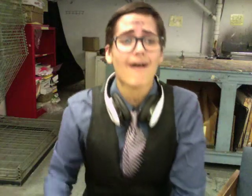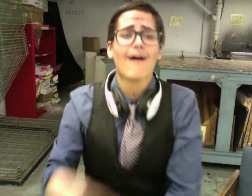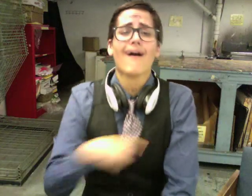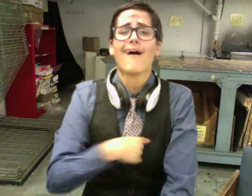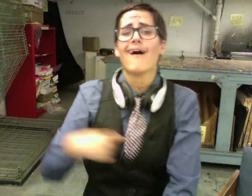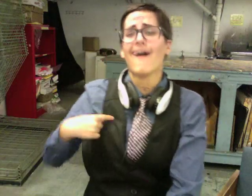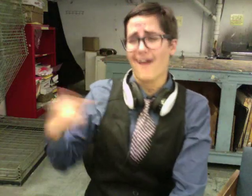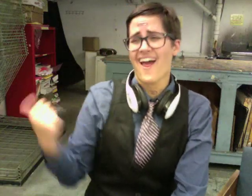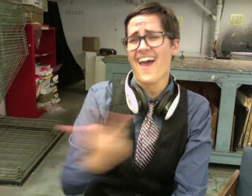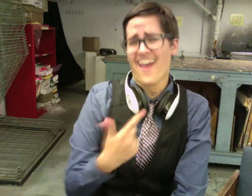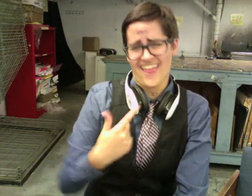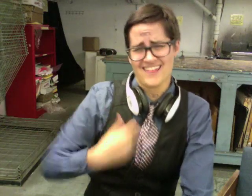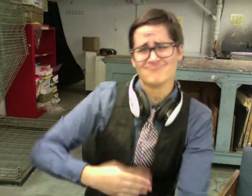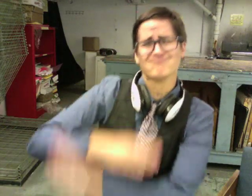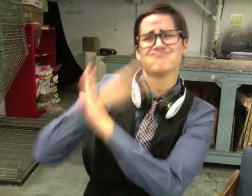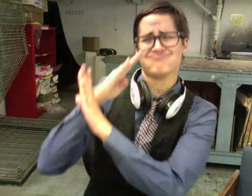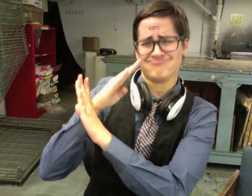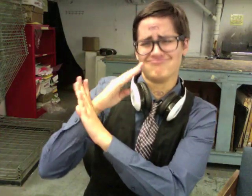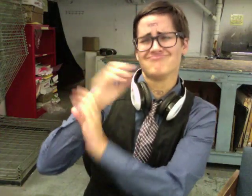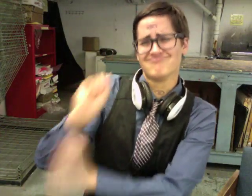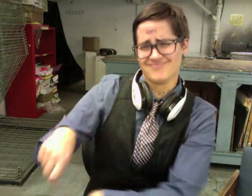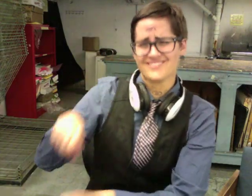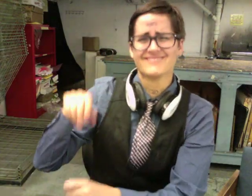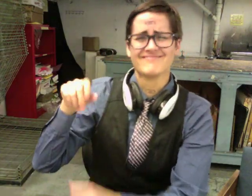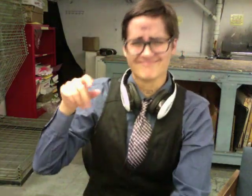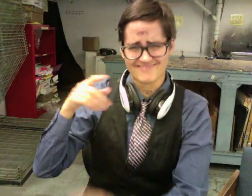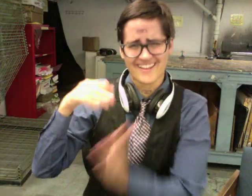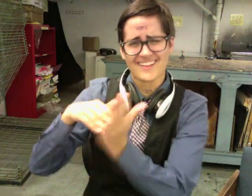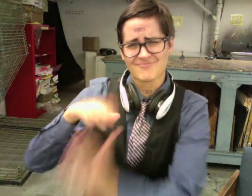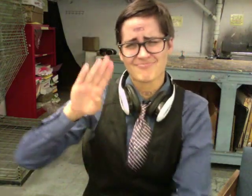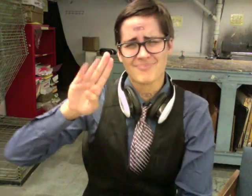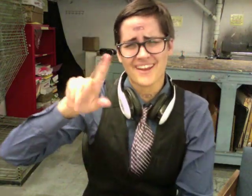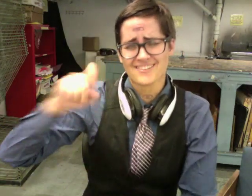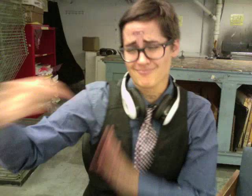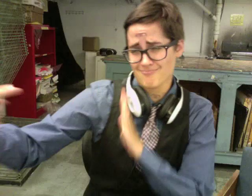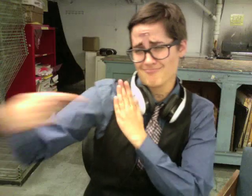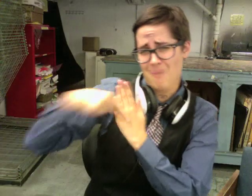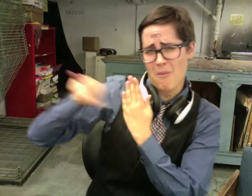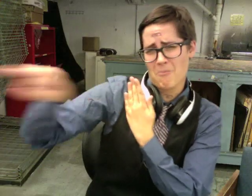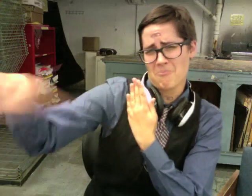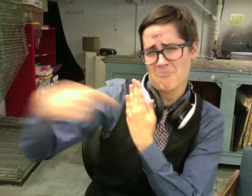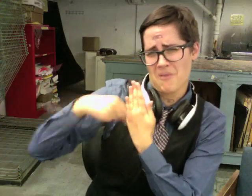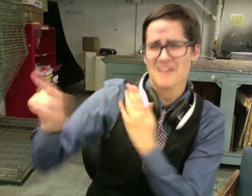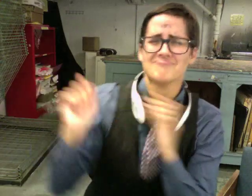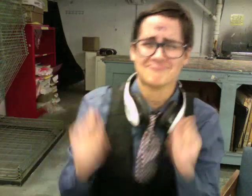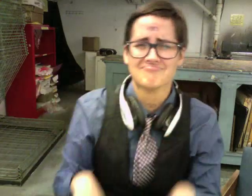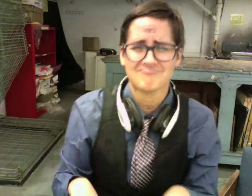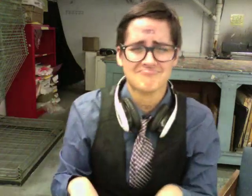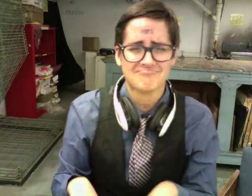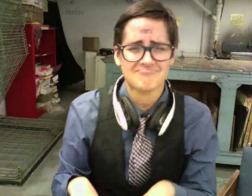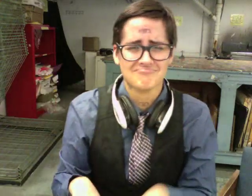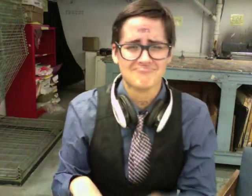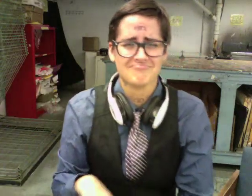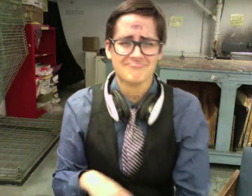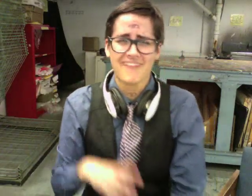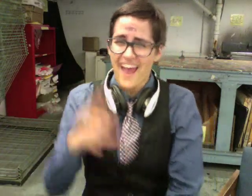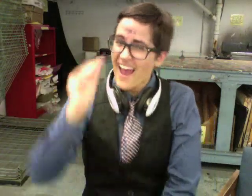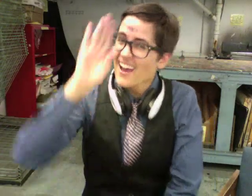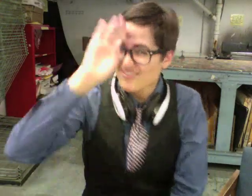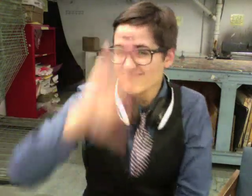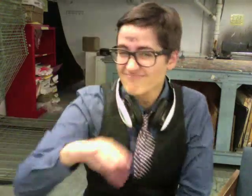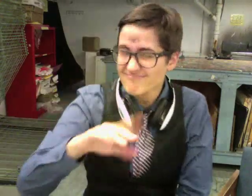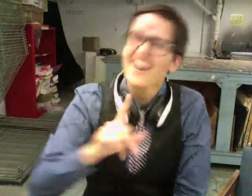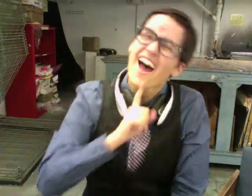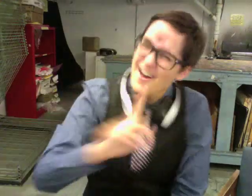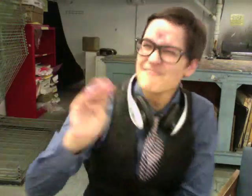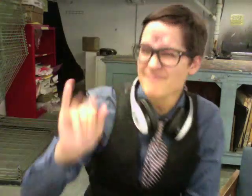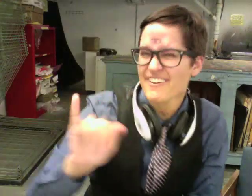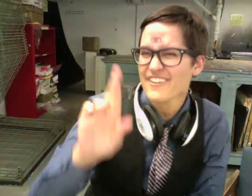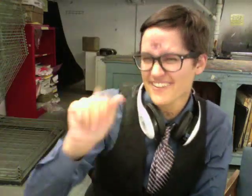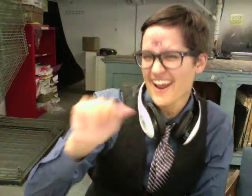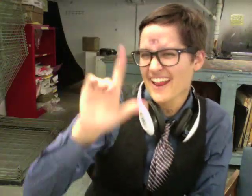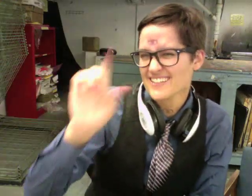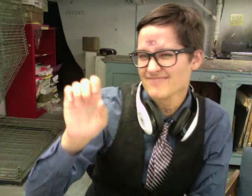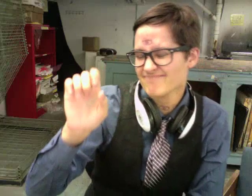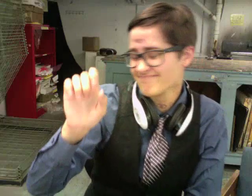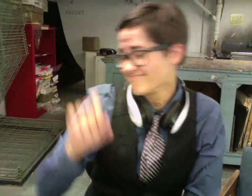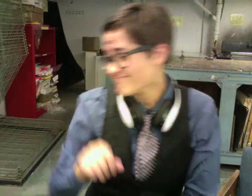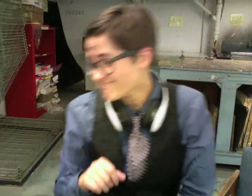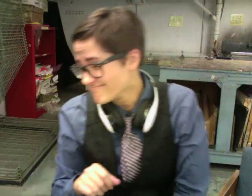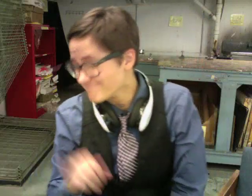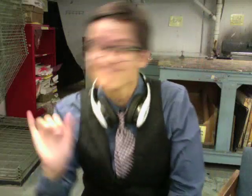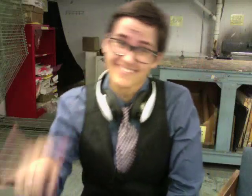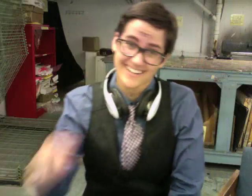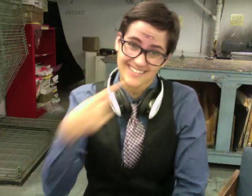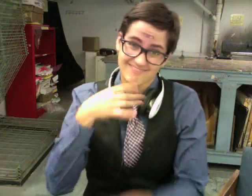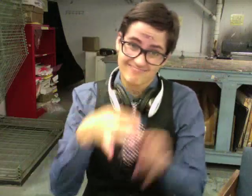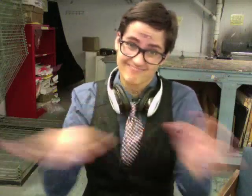invincible to bullets, and it's a miracle!" Stand outside of your front door and shout